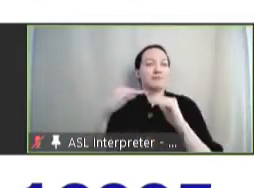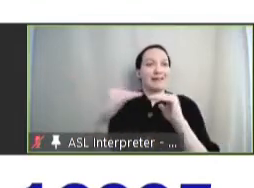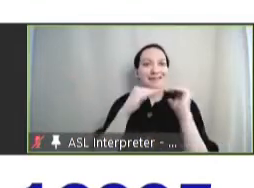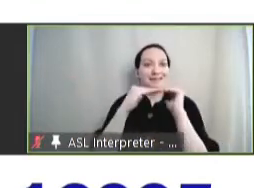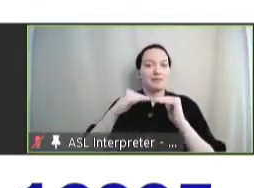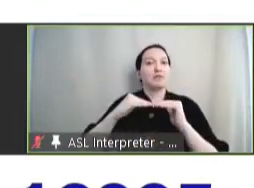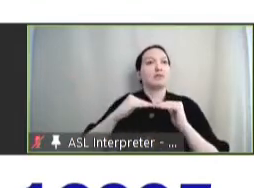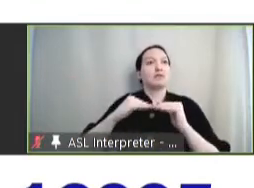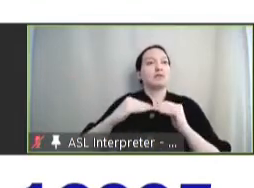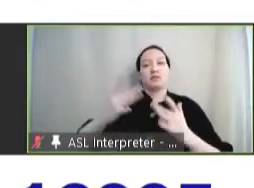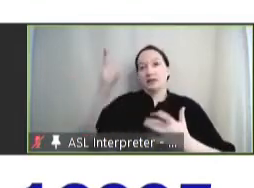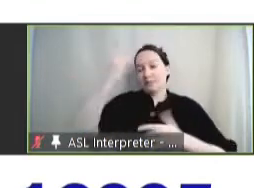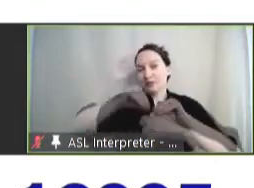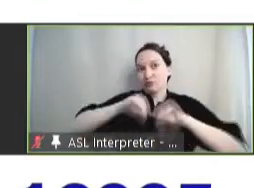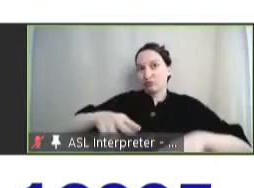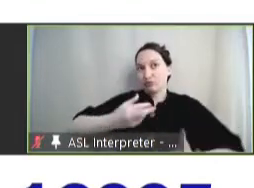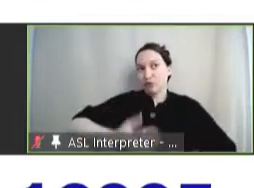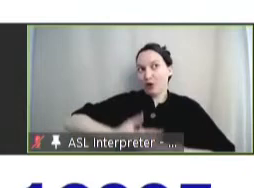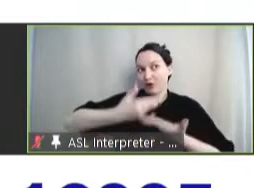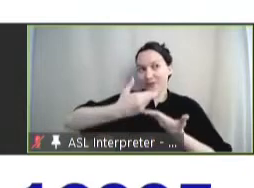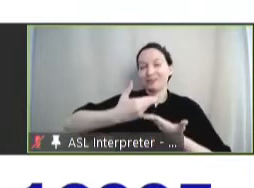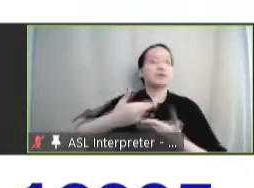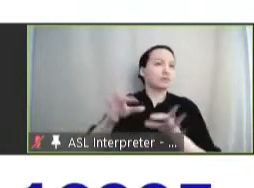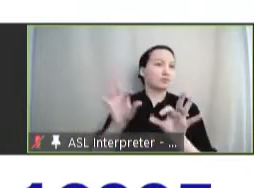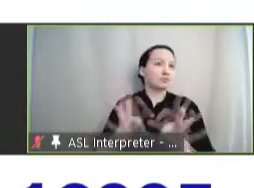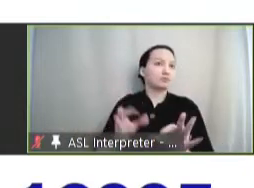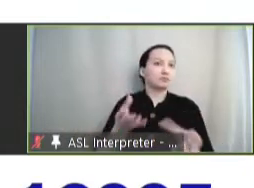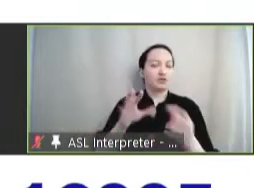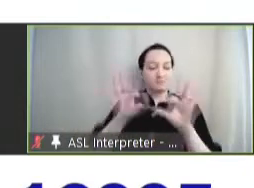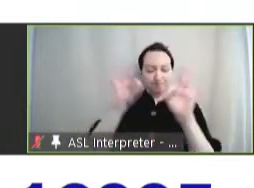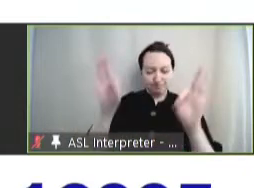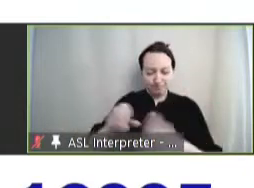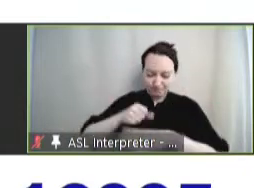response and recovery that is very much served as a framework for the ministration